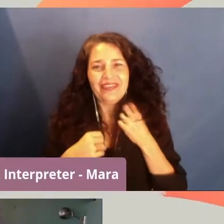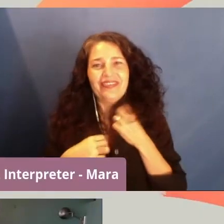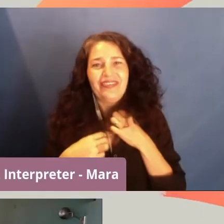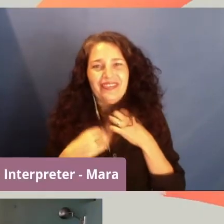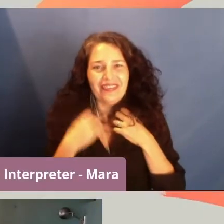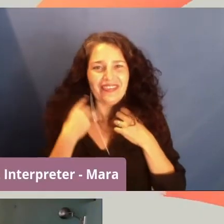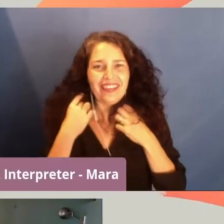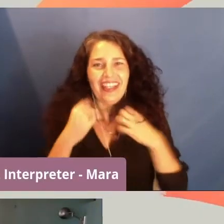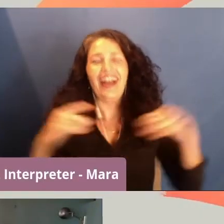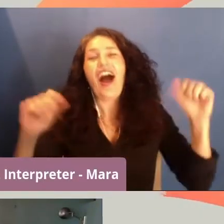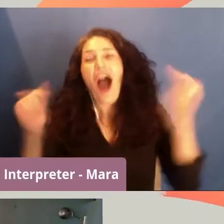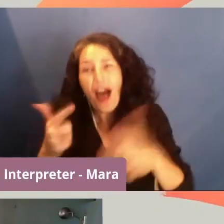So, all that time I was muted?